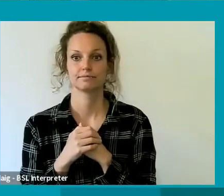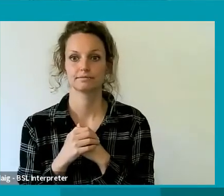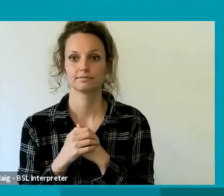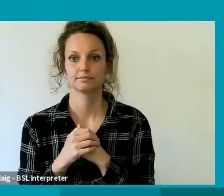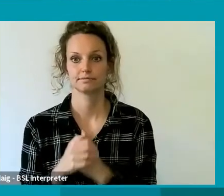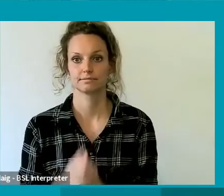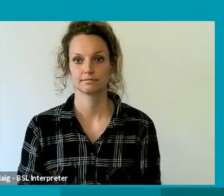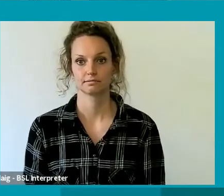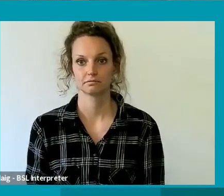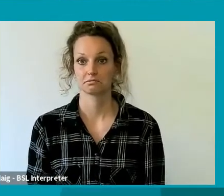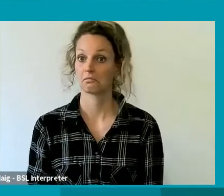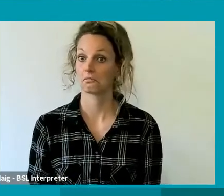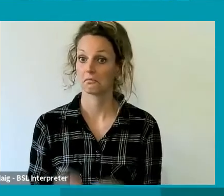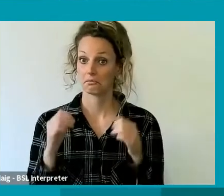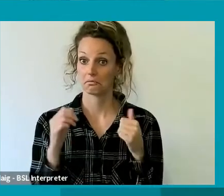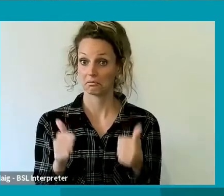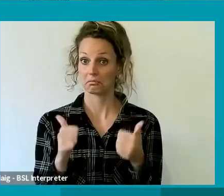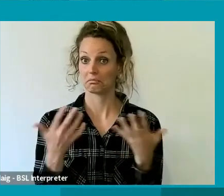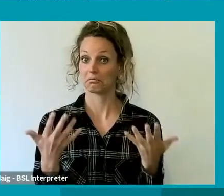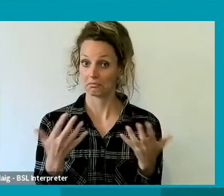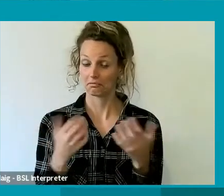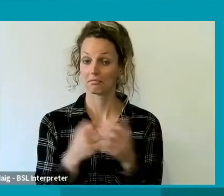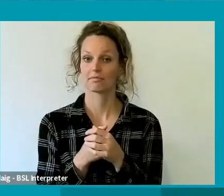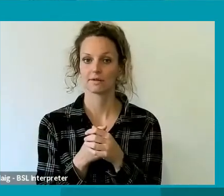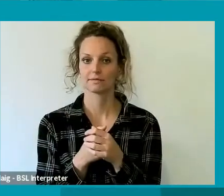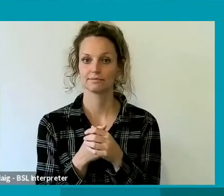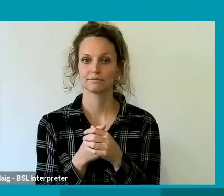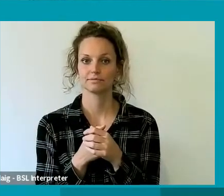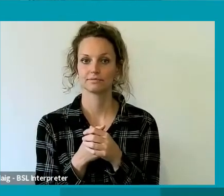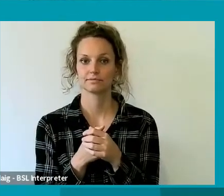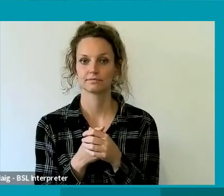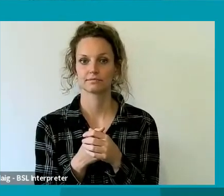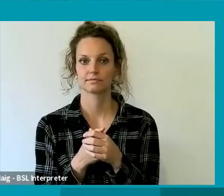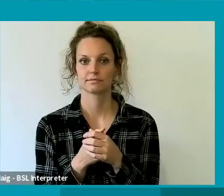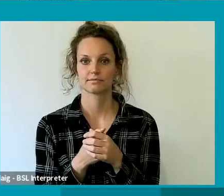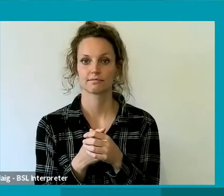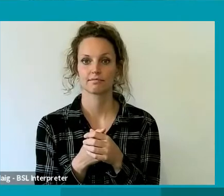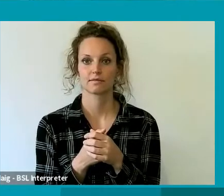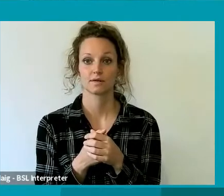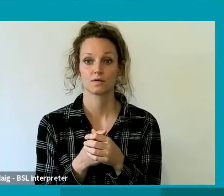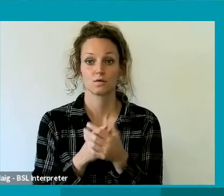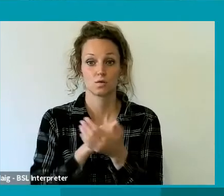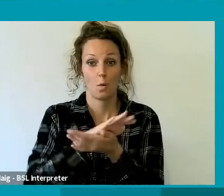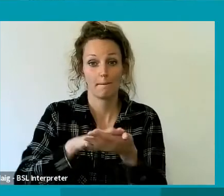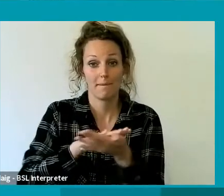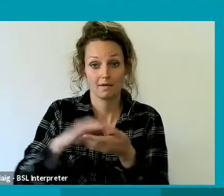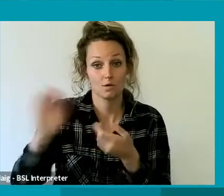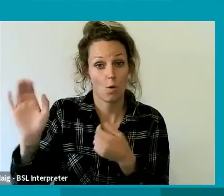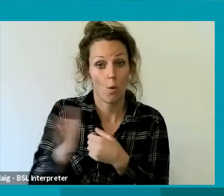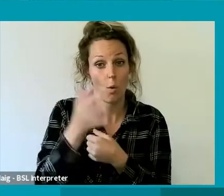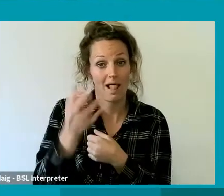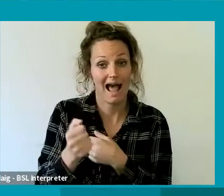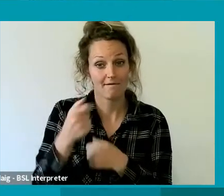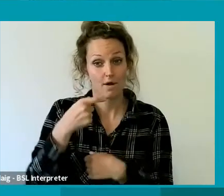OK, so there you go. You know there's a, There's a, There's a digital, a personal digital audit that you can do.